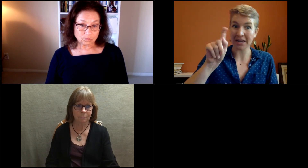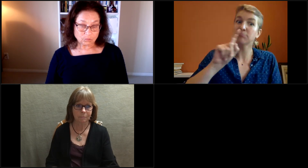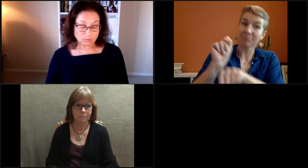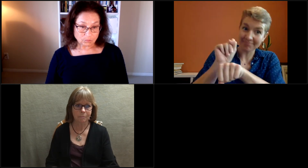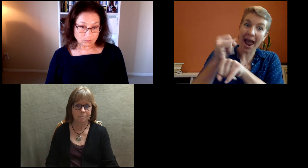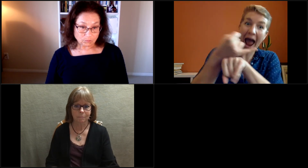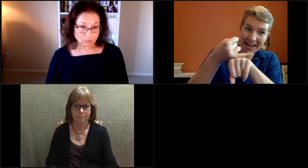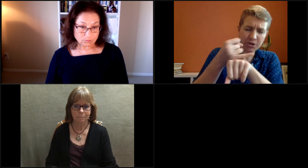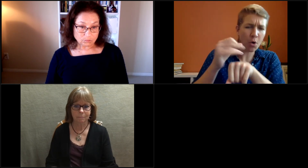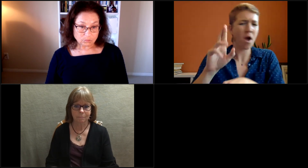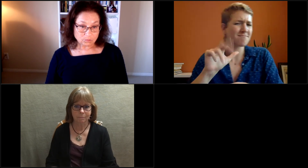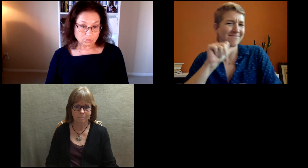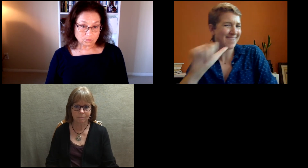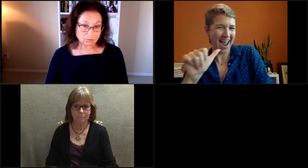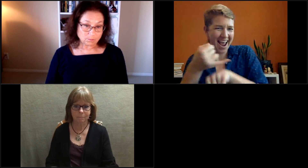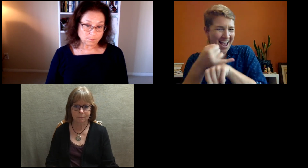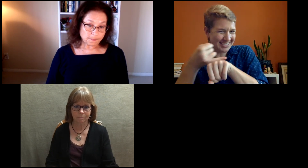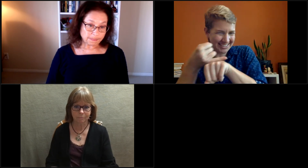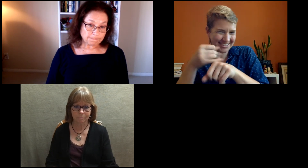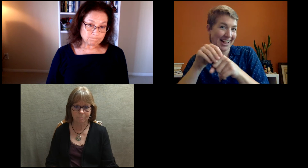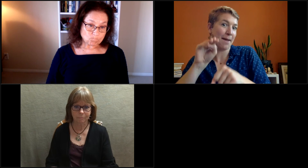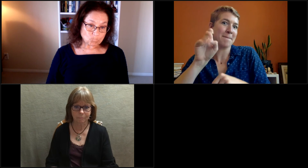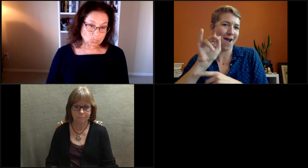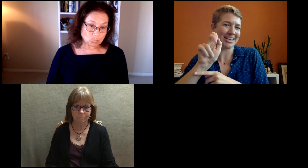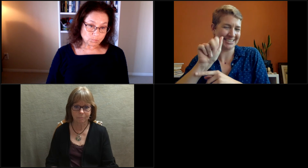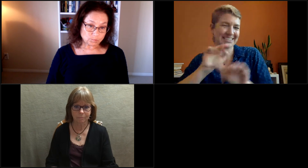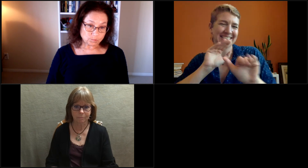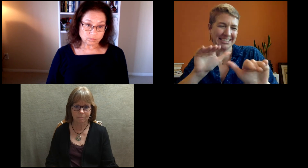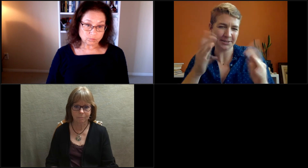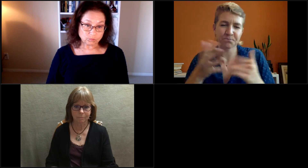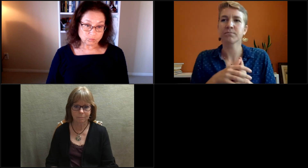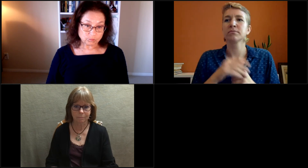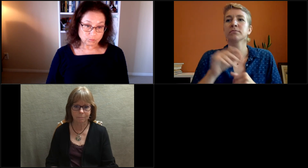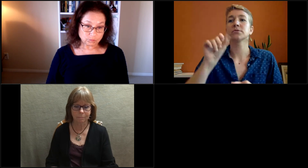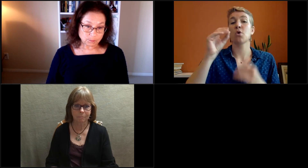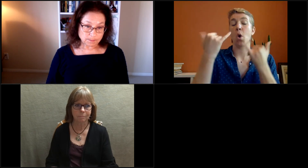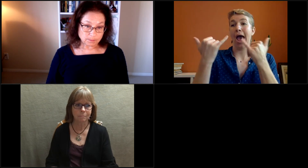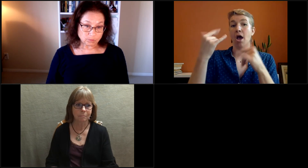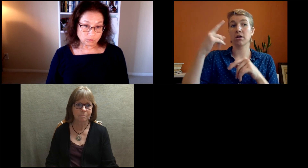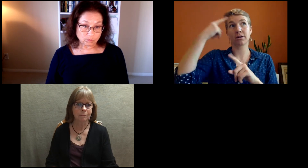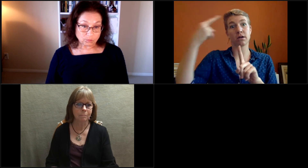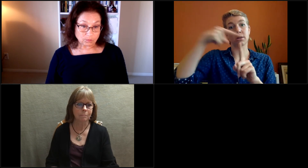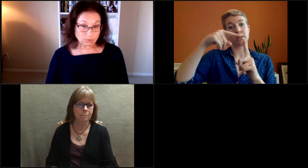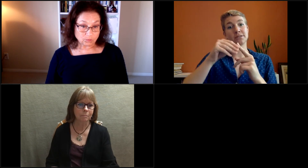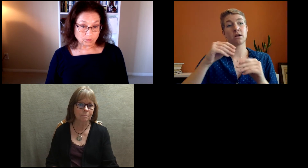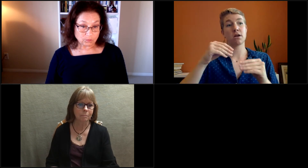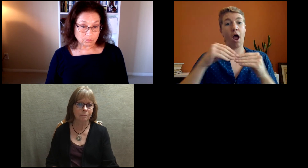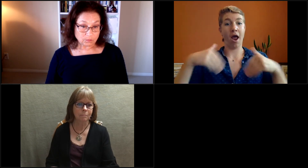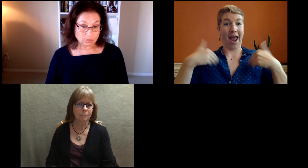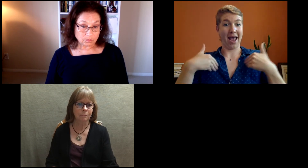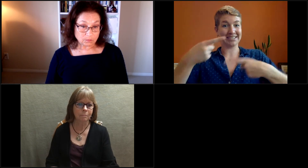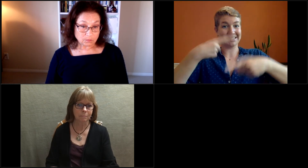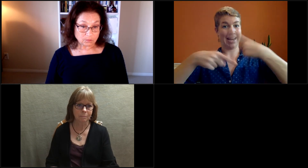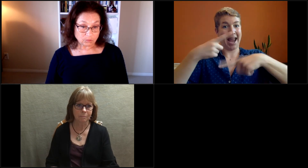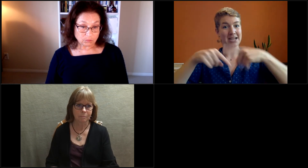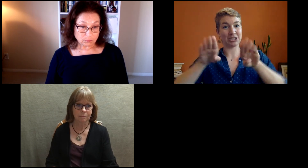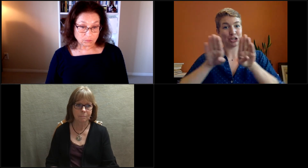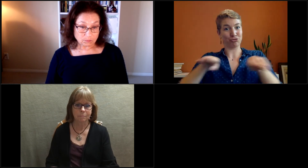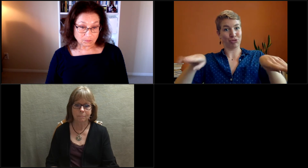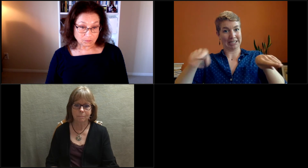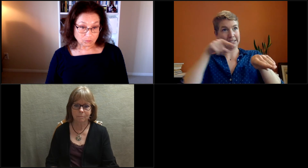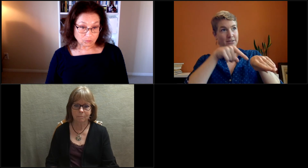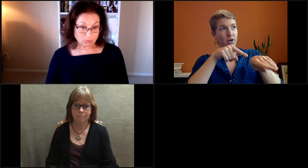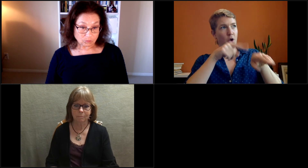So that’s verifiable. You can verify whether it’s an island or not and that’s where this use of the sign SELF in that statement [occurs].